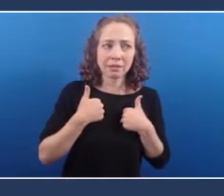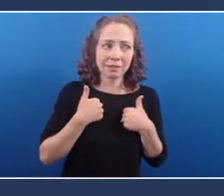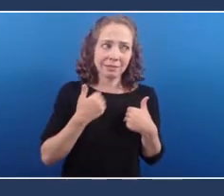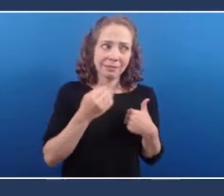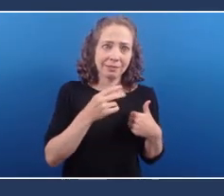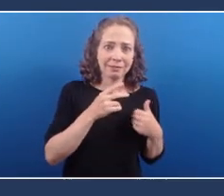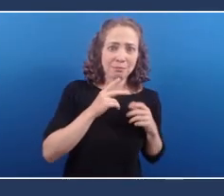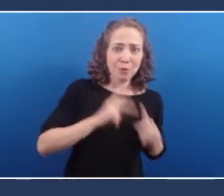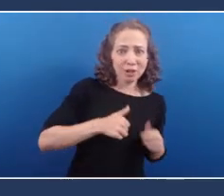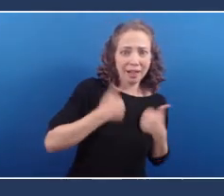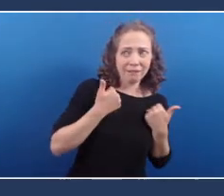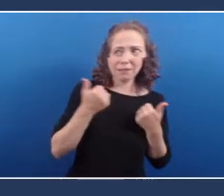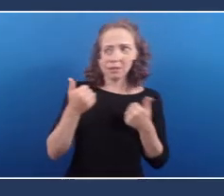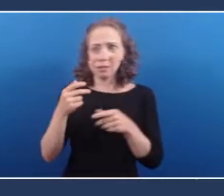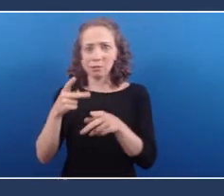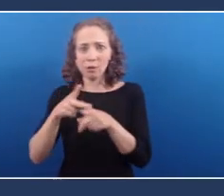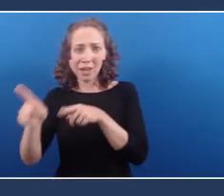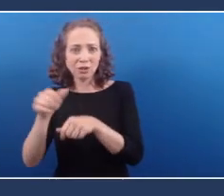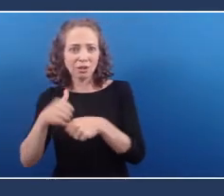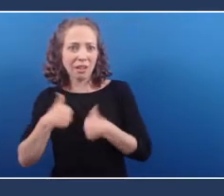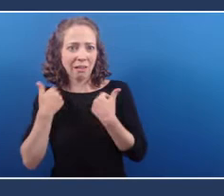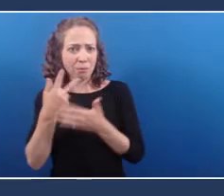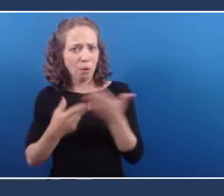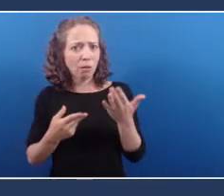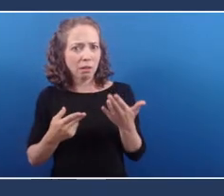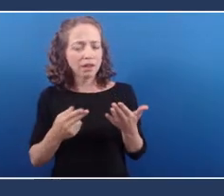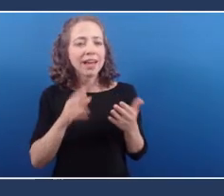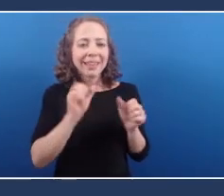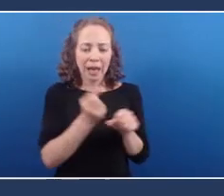And that that can cause symptoms of mental health conditions.